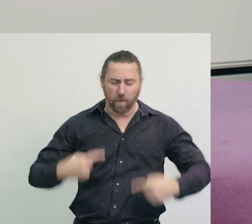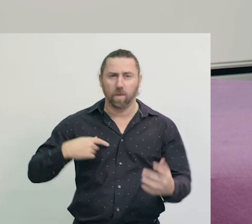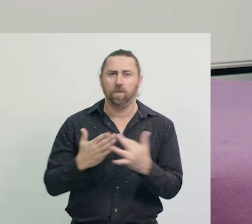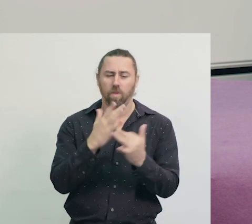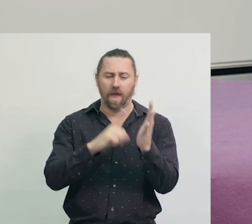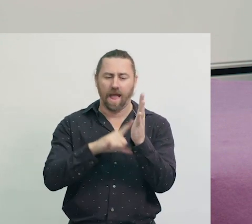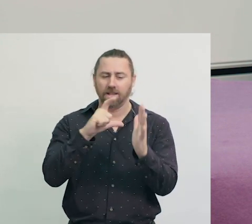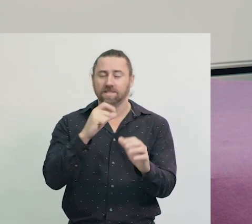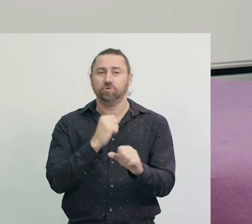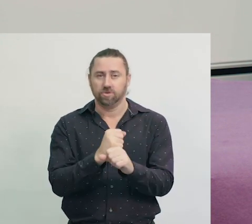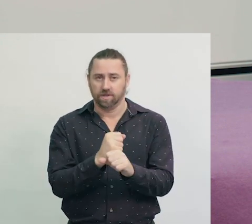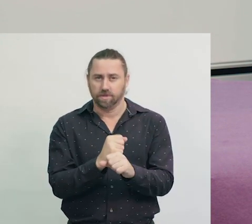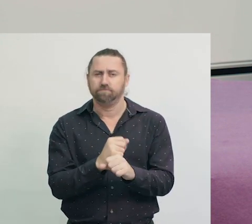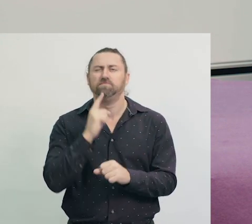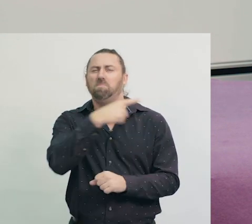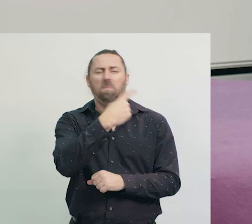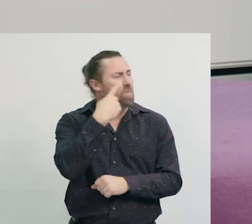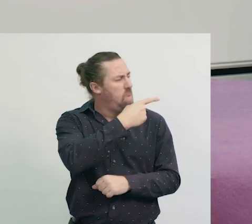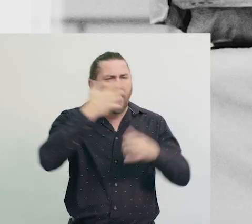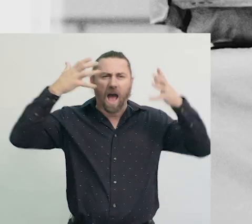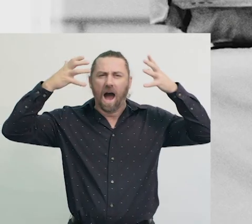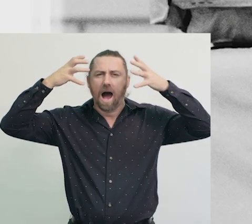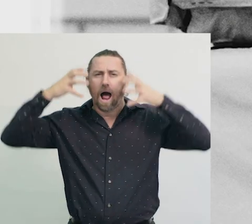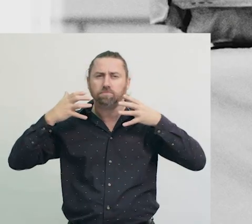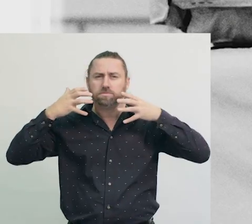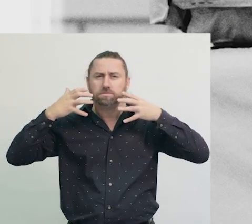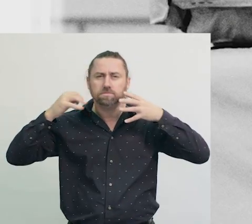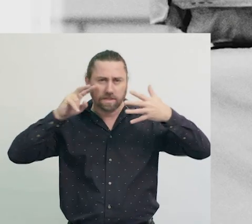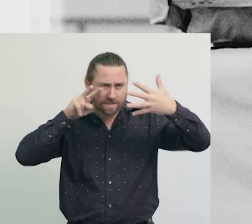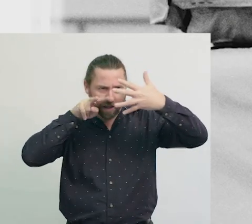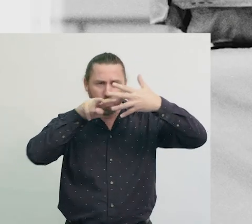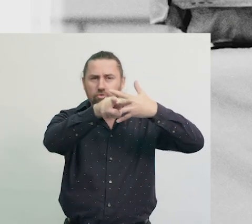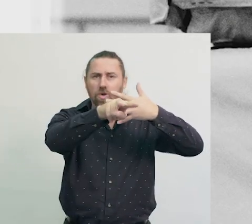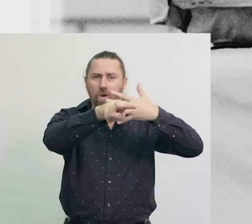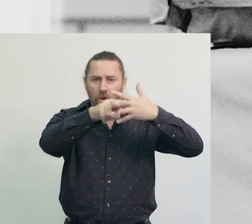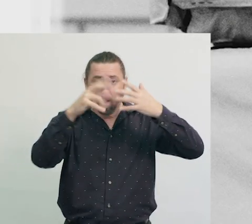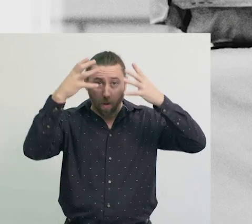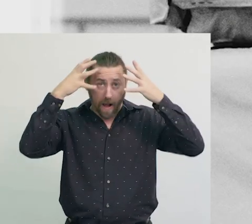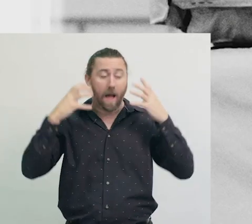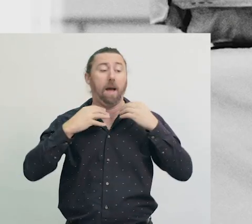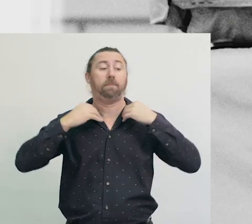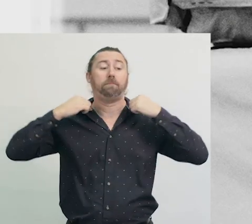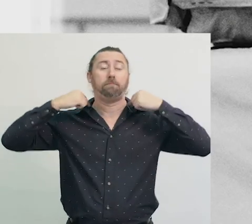The last part of the spacesuit is the helmet. It is a transparent bubble designed to attach to the neck ring,